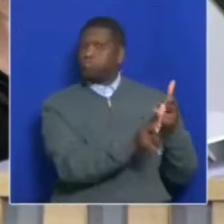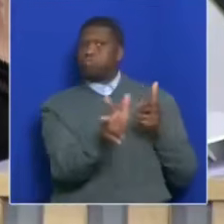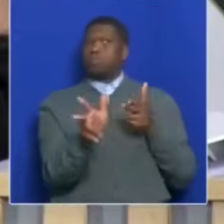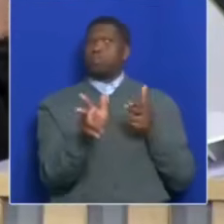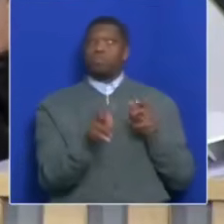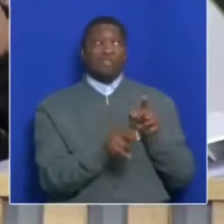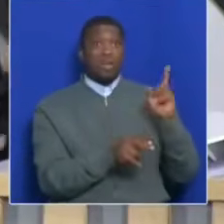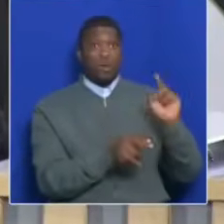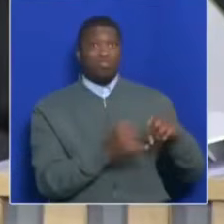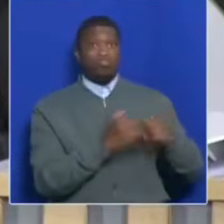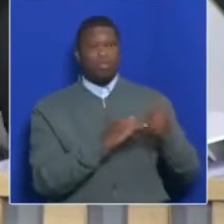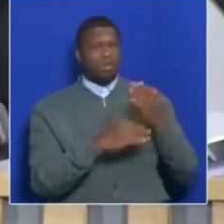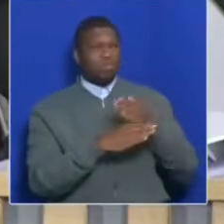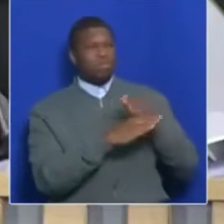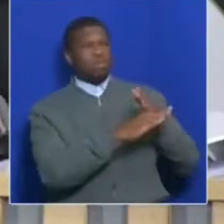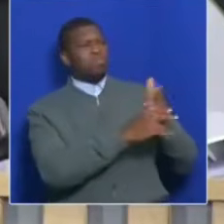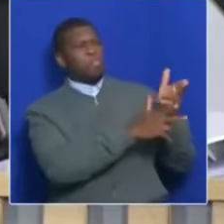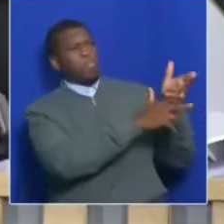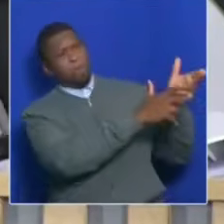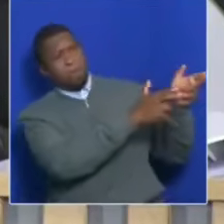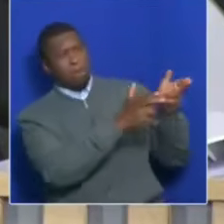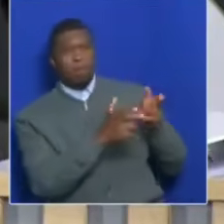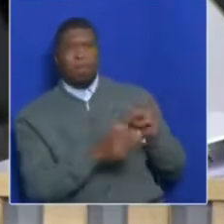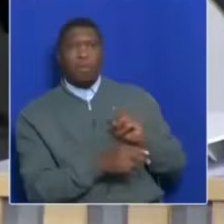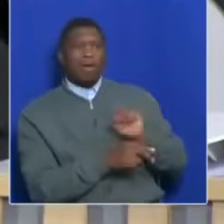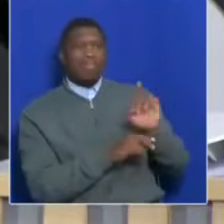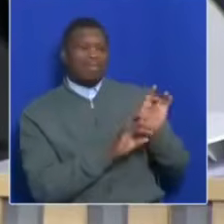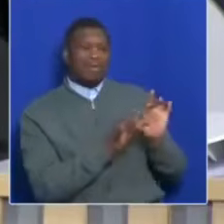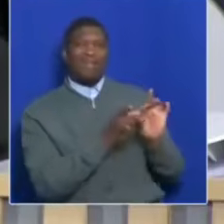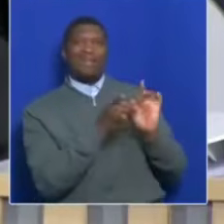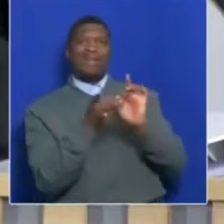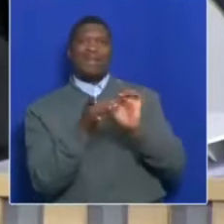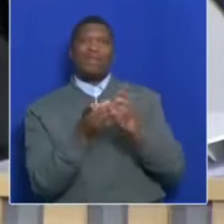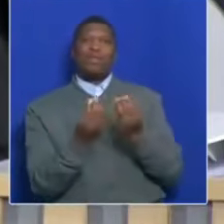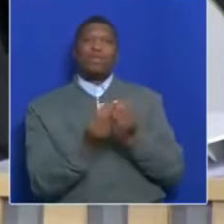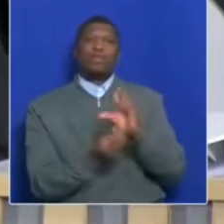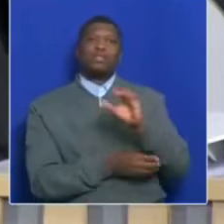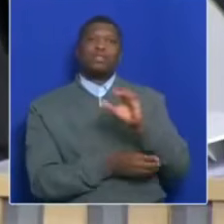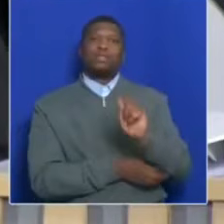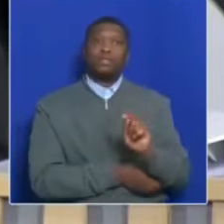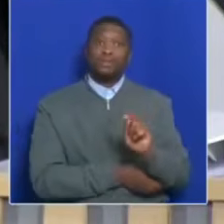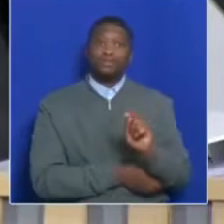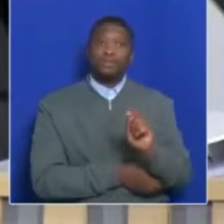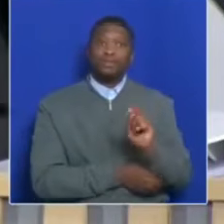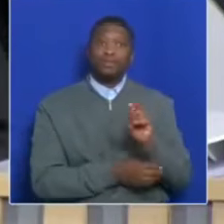because they are linked to cash in transit that you go and you knock on the door and you say we